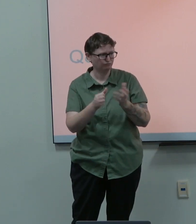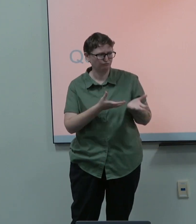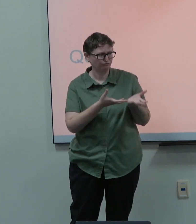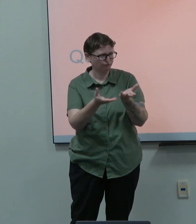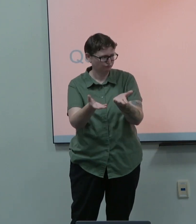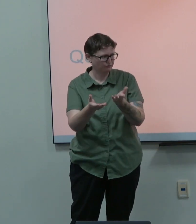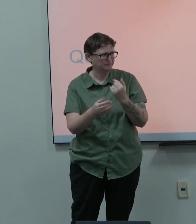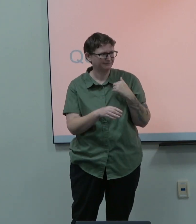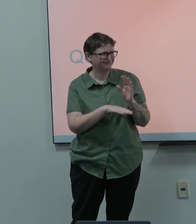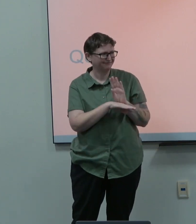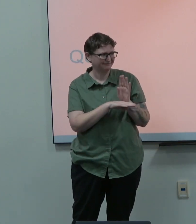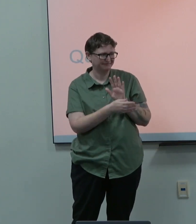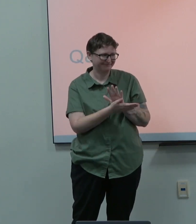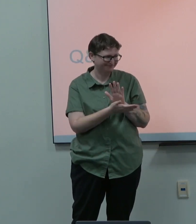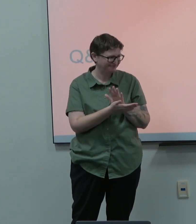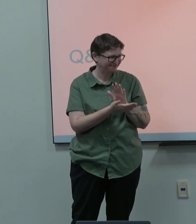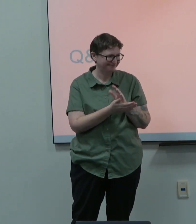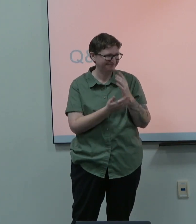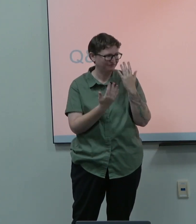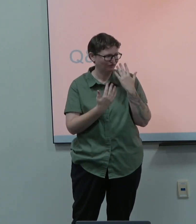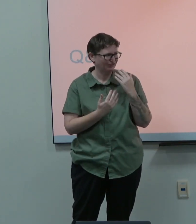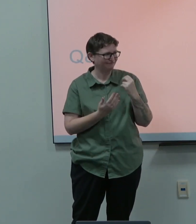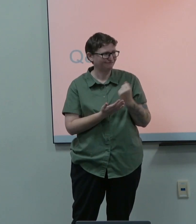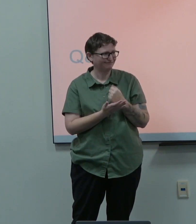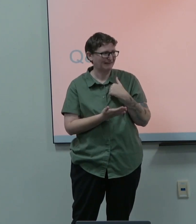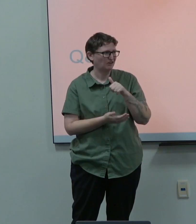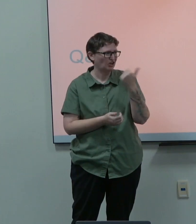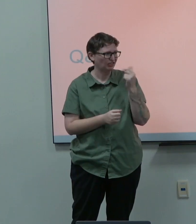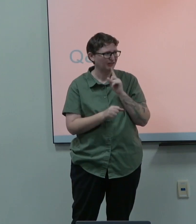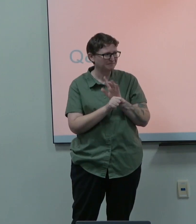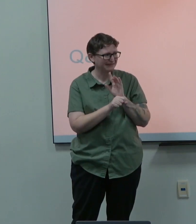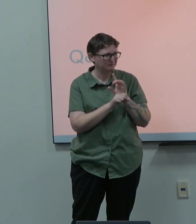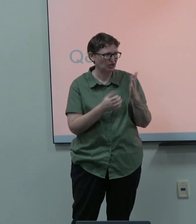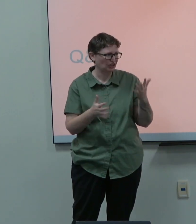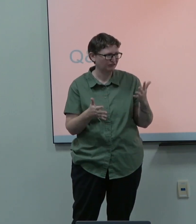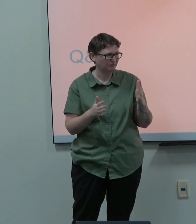Liz will continue doing the research for me because I'm busy with school and other commitments.